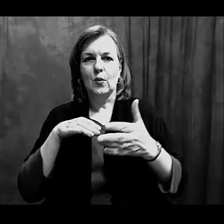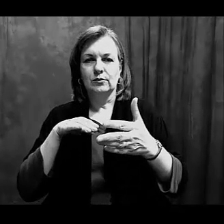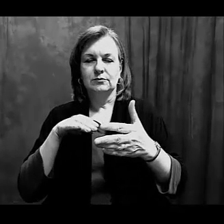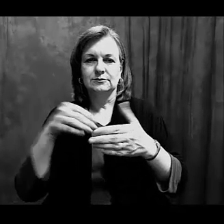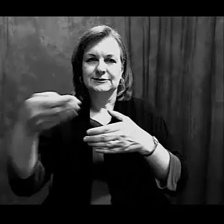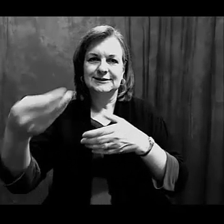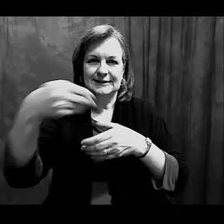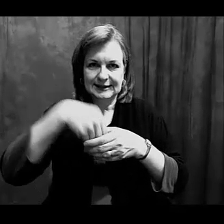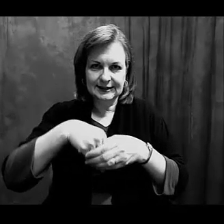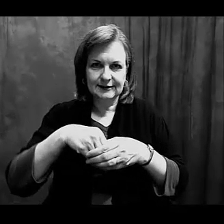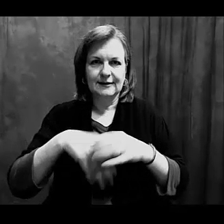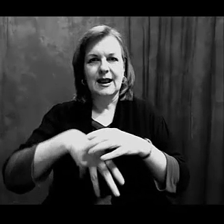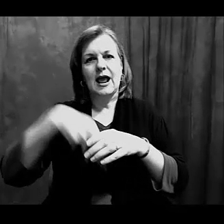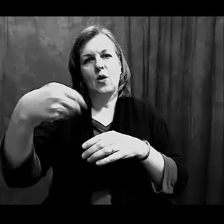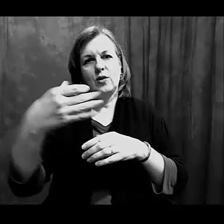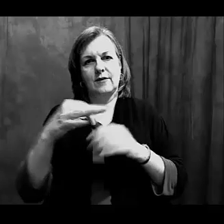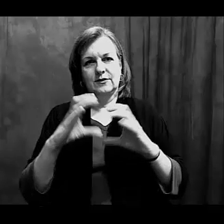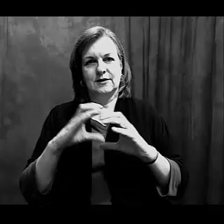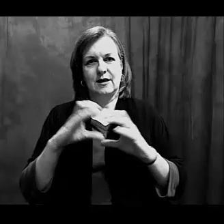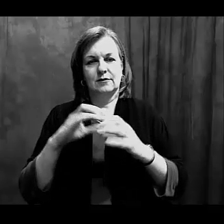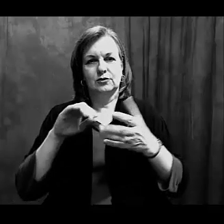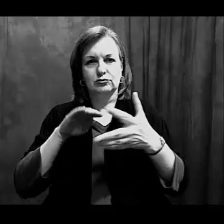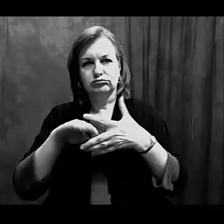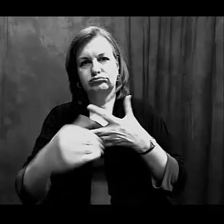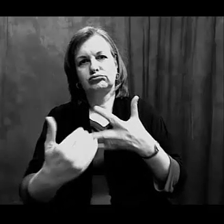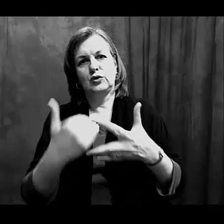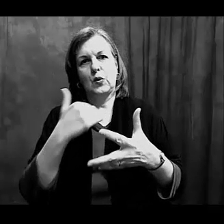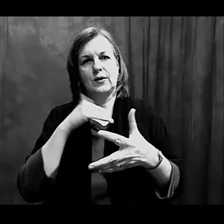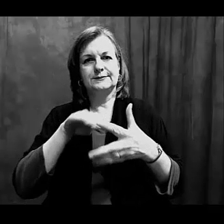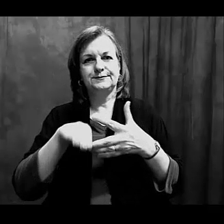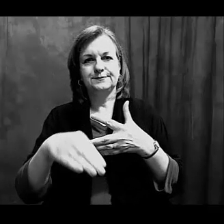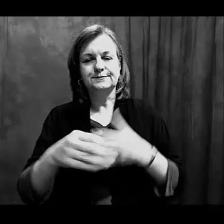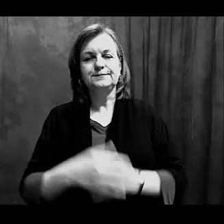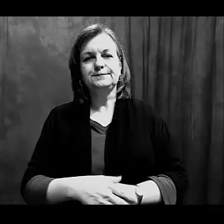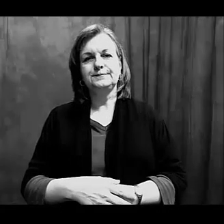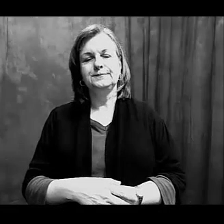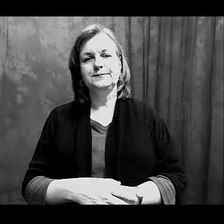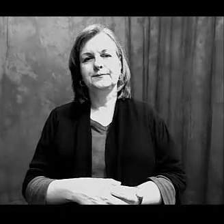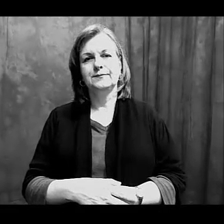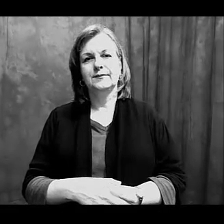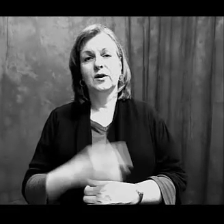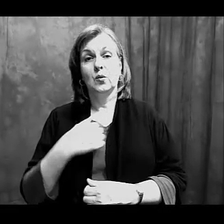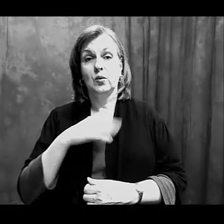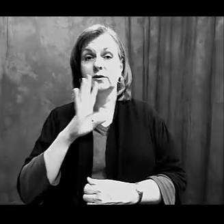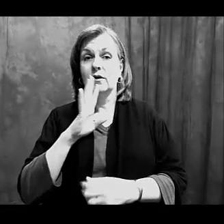it's actually going to help us regulate the things moving in and out